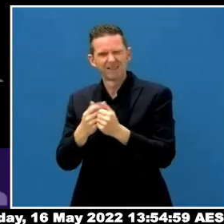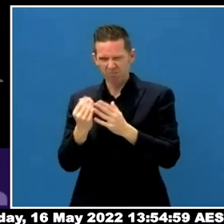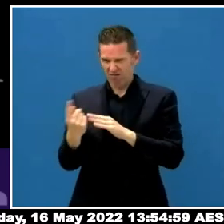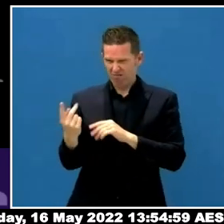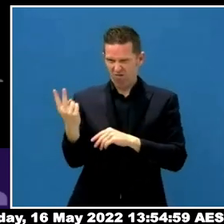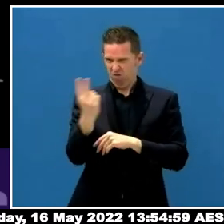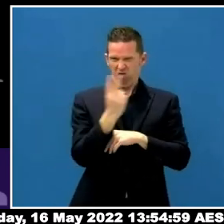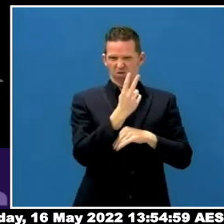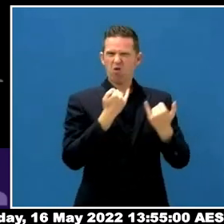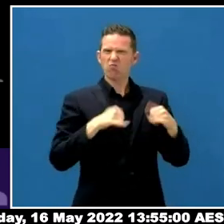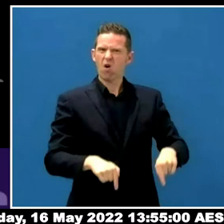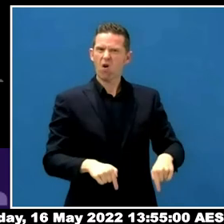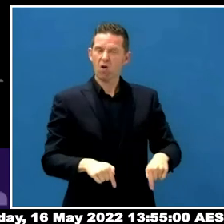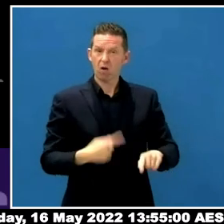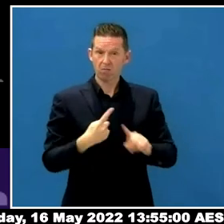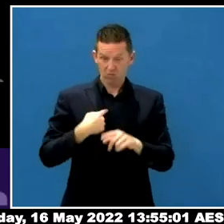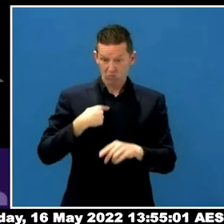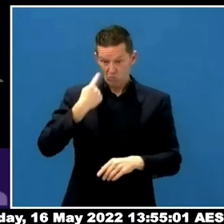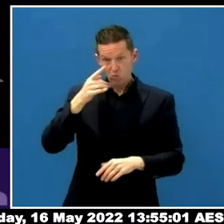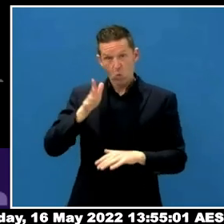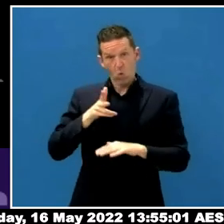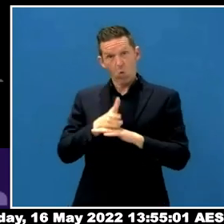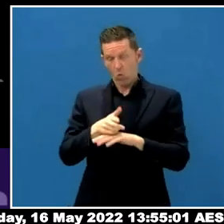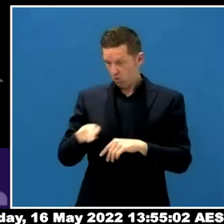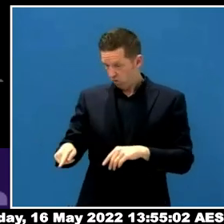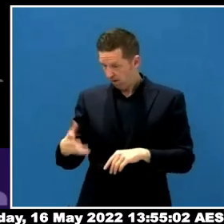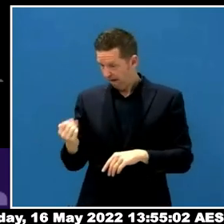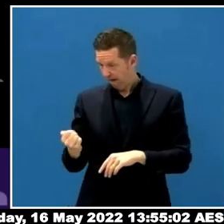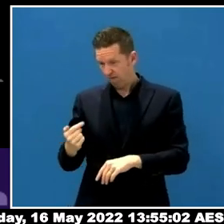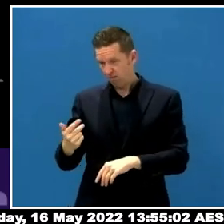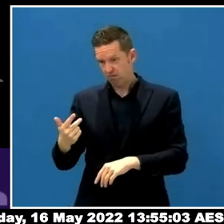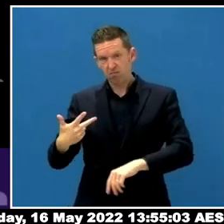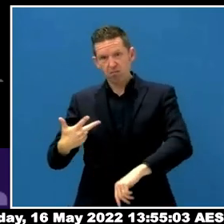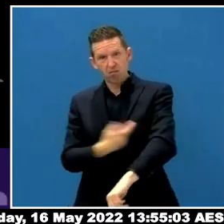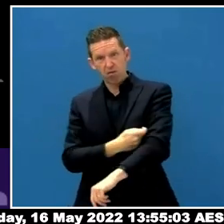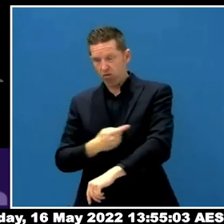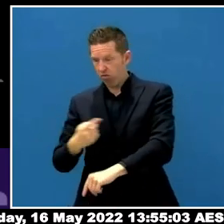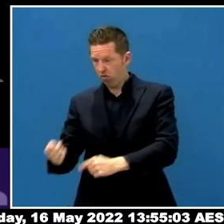And as I walked around the car park, there was quite a few needles in the car park at